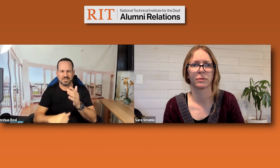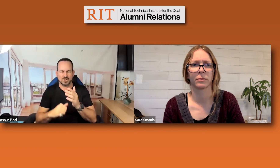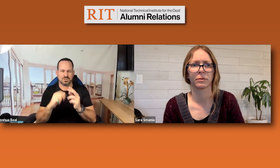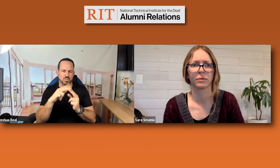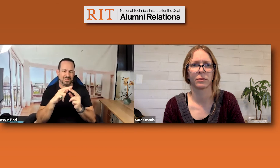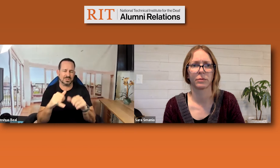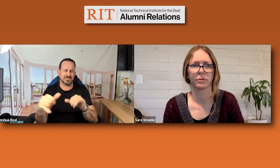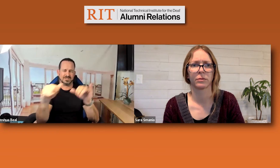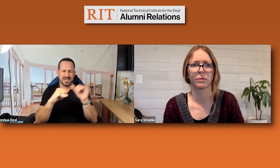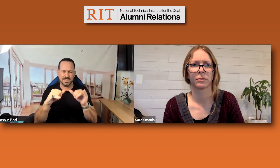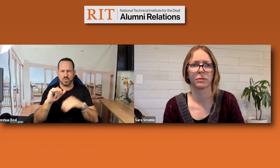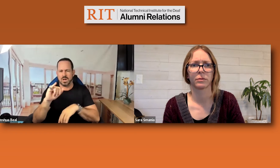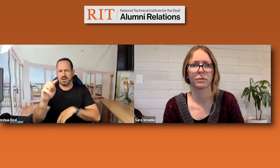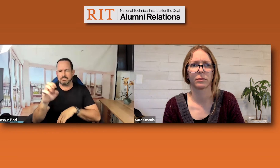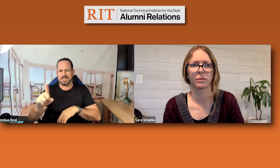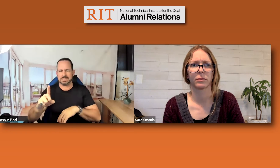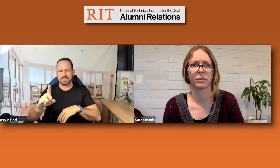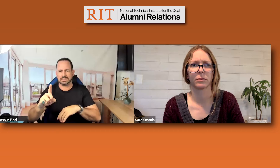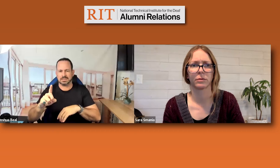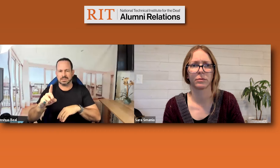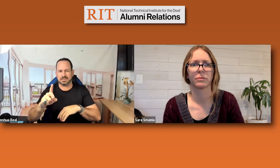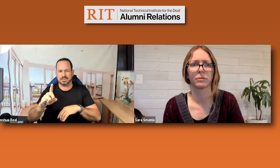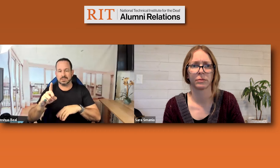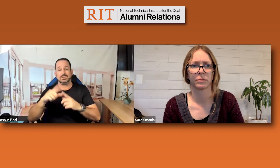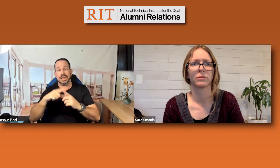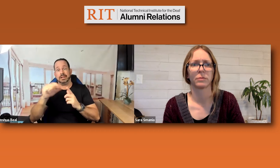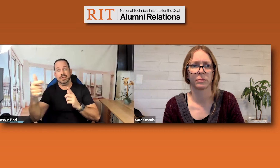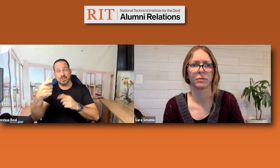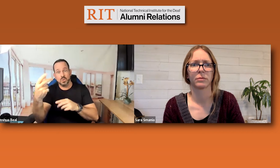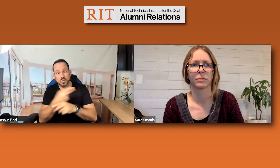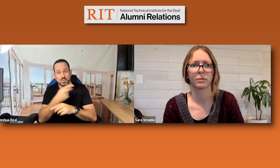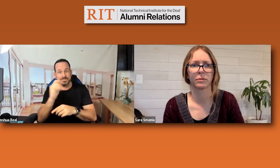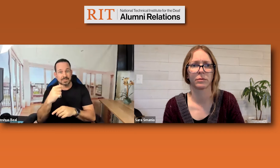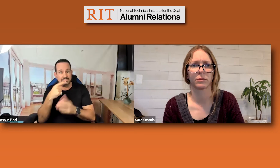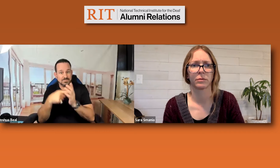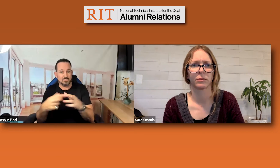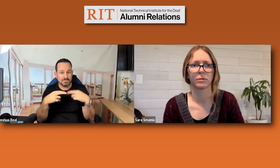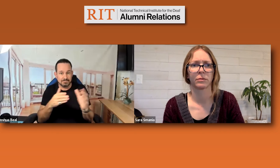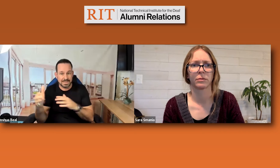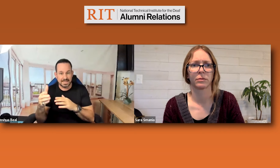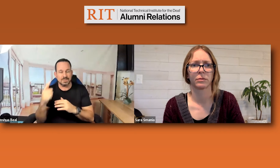So, whatever your income is, it is after you take your deductions,